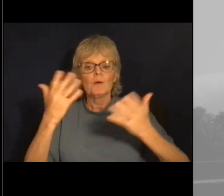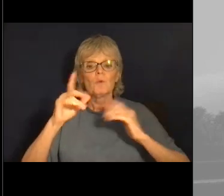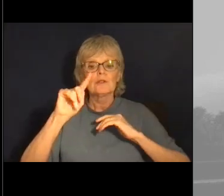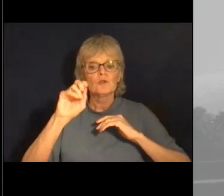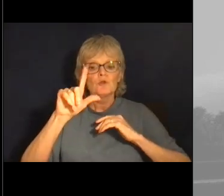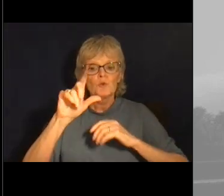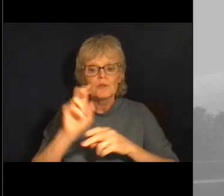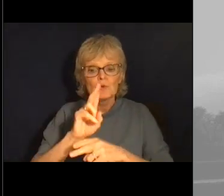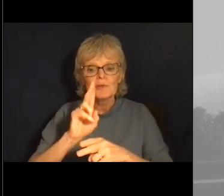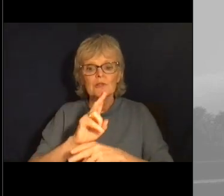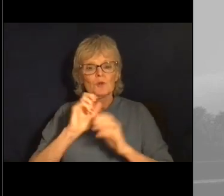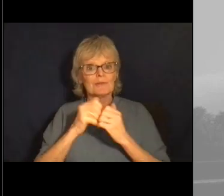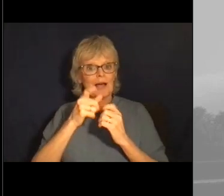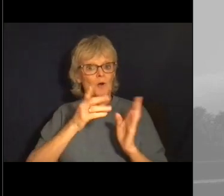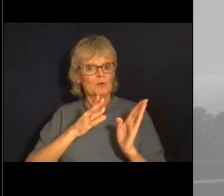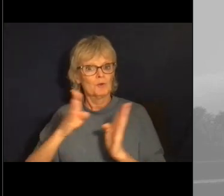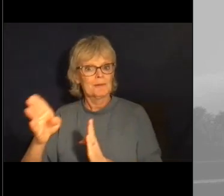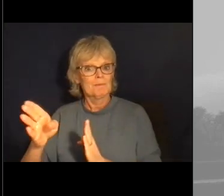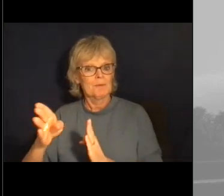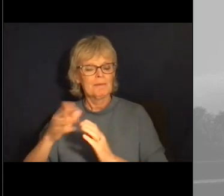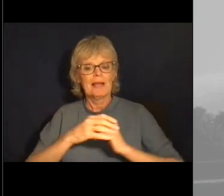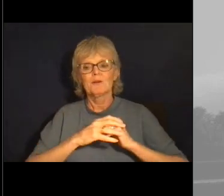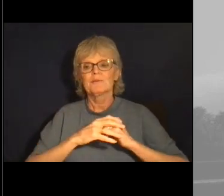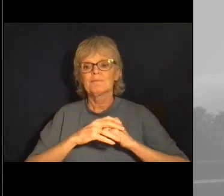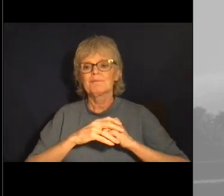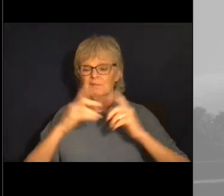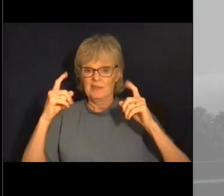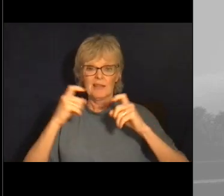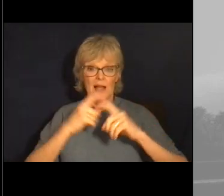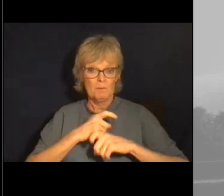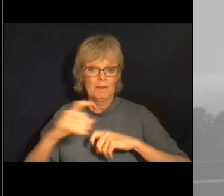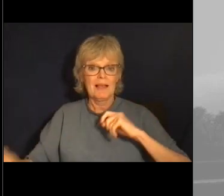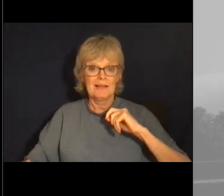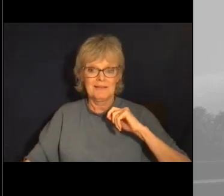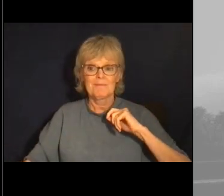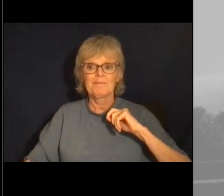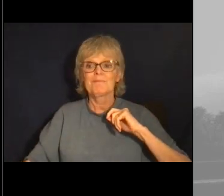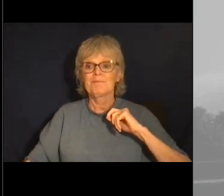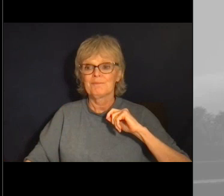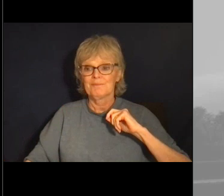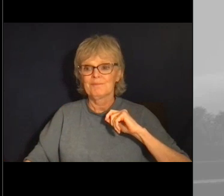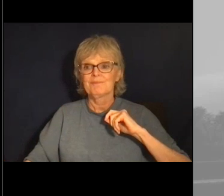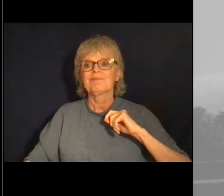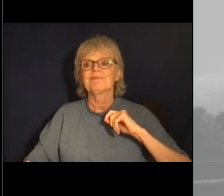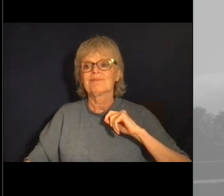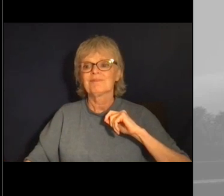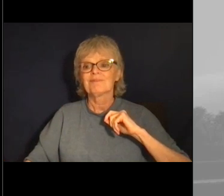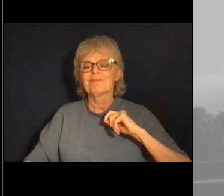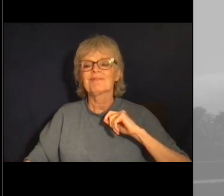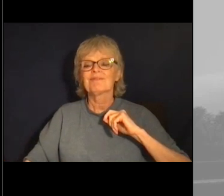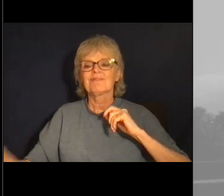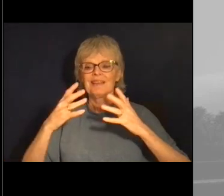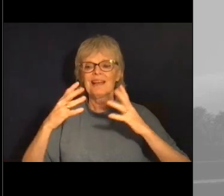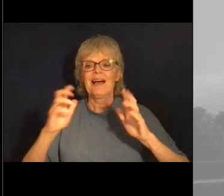How you can prepared, things like that. It's a pretty complex problem, right? Like we've got a lot of challenges when we're doing these types of observations.